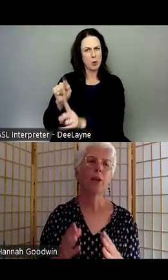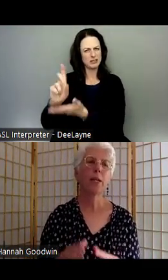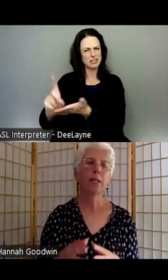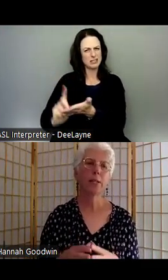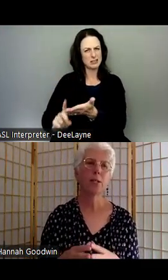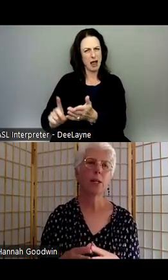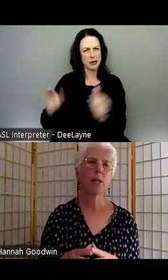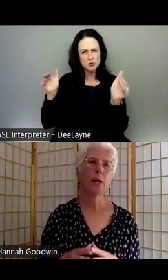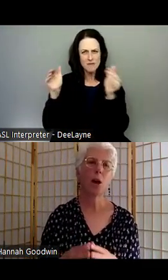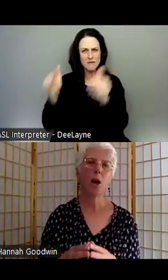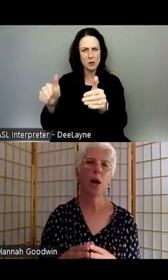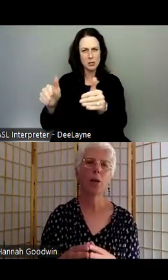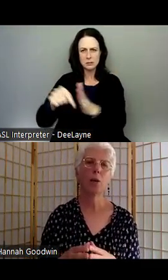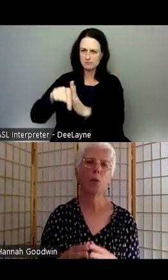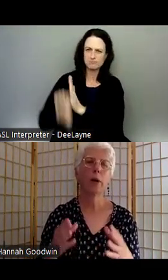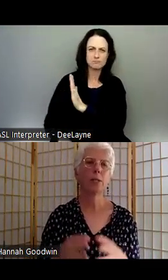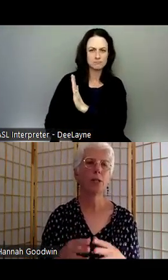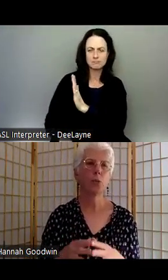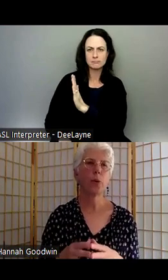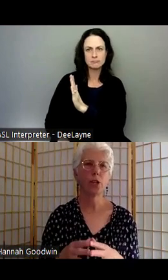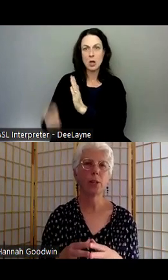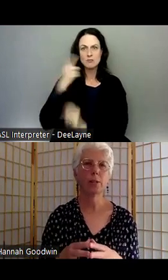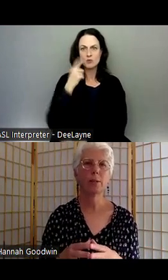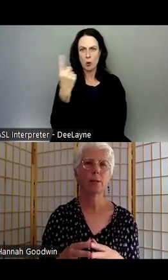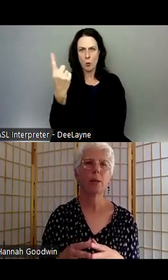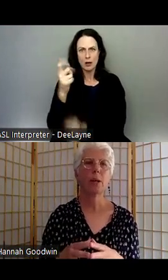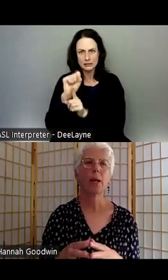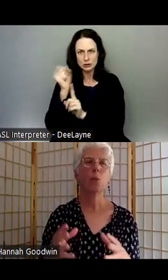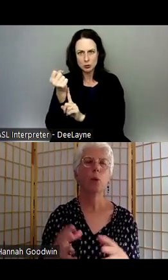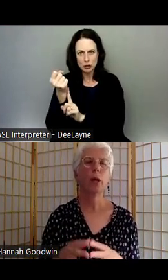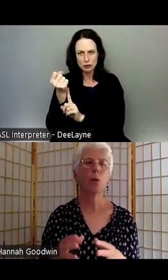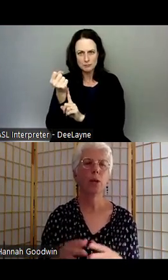very intensely on one situation in one organization.